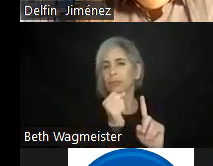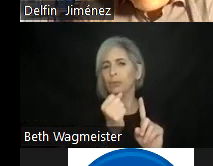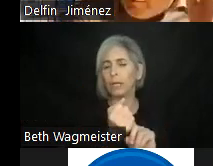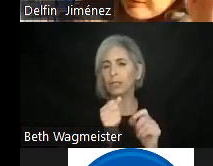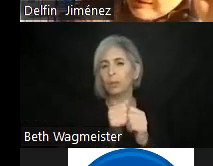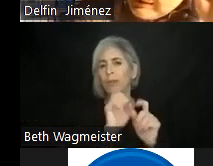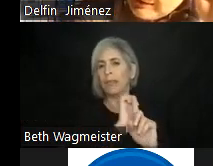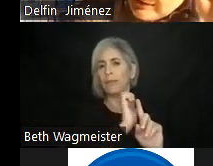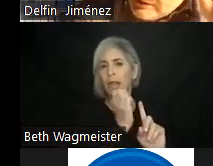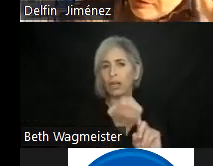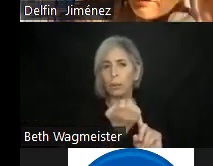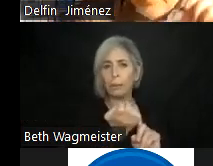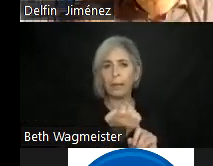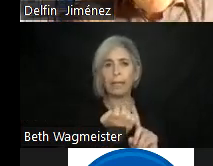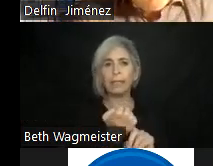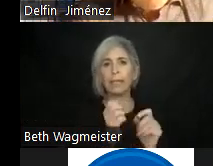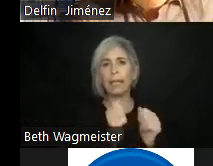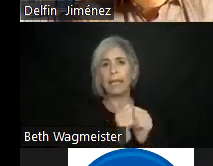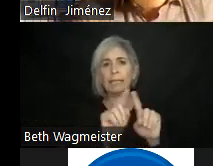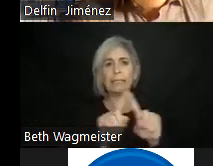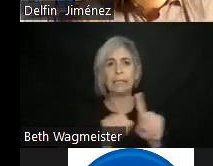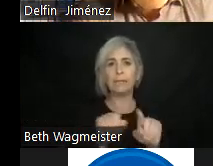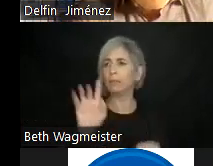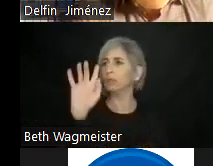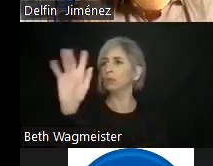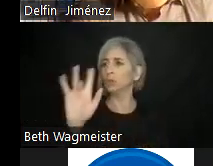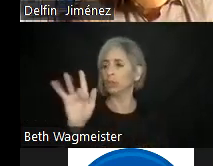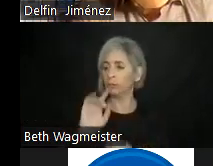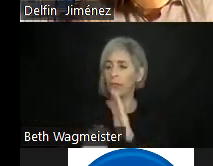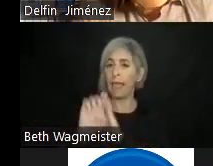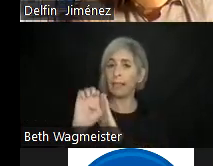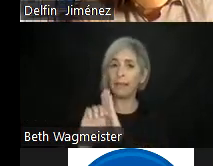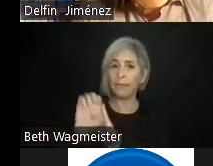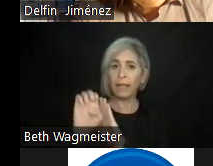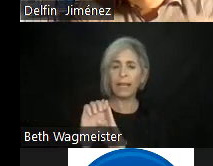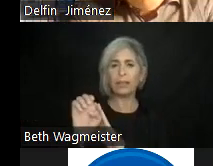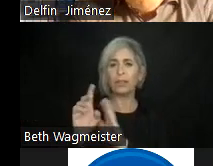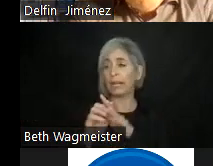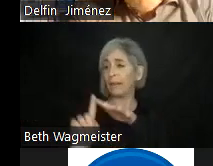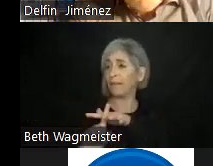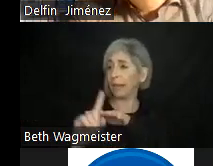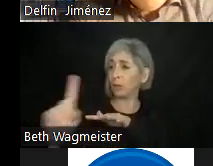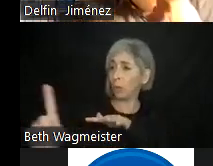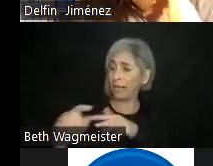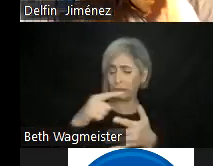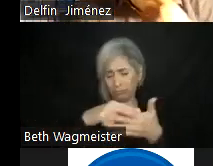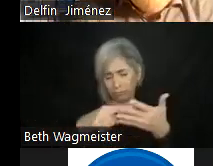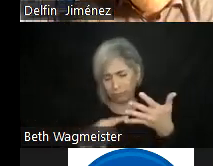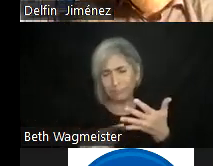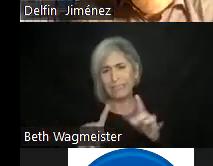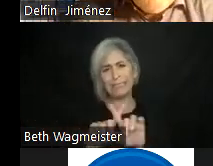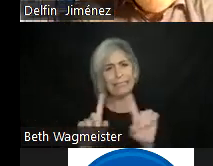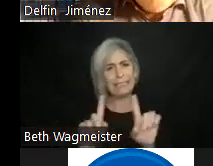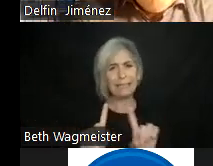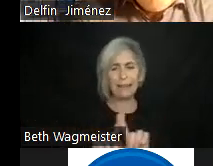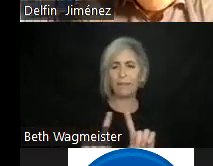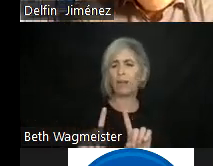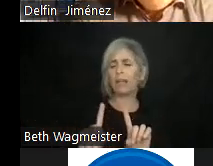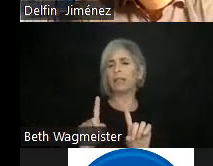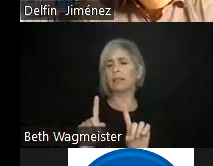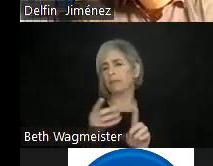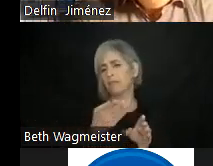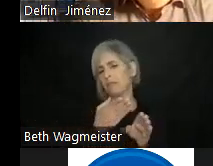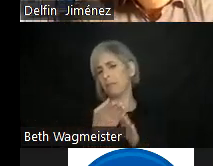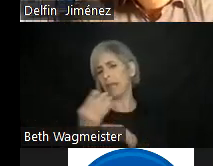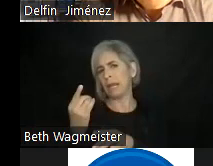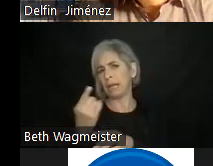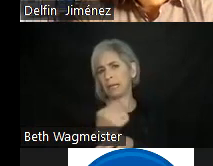environmental condition buildings. There are the different the different main issues, the core